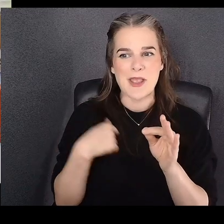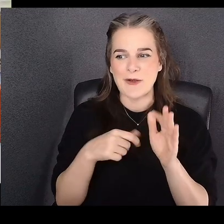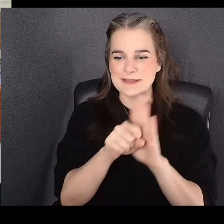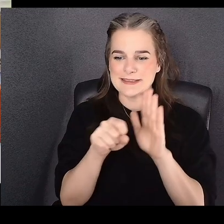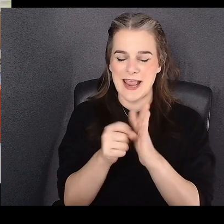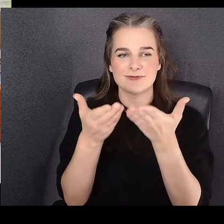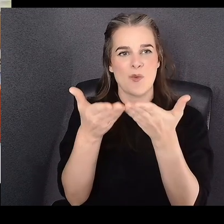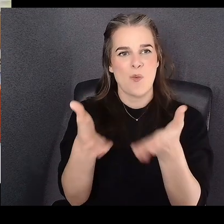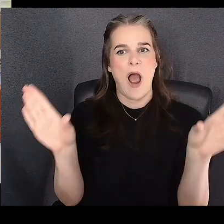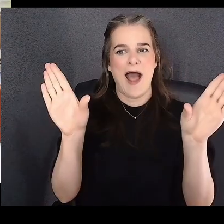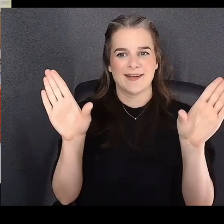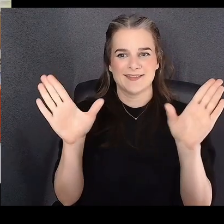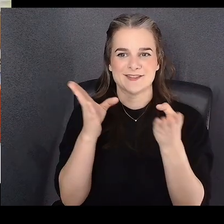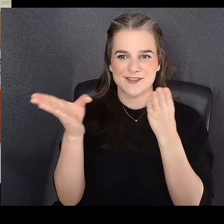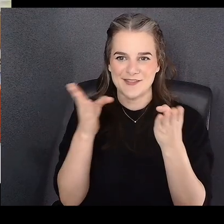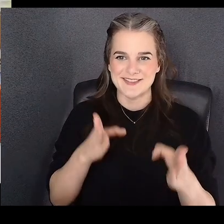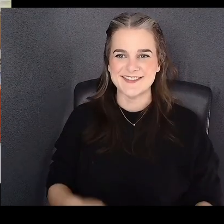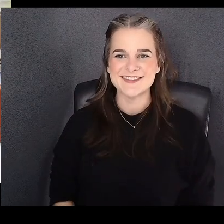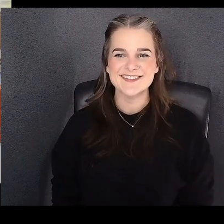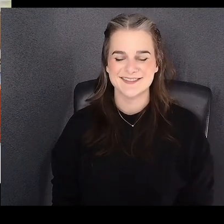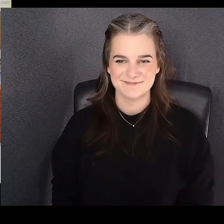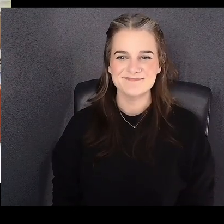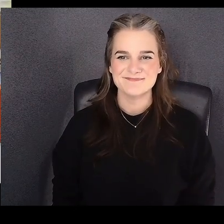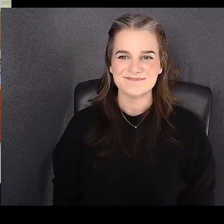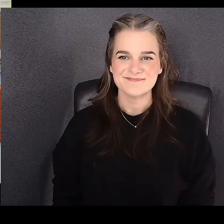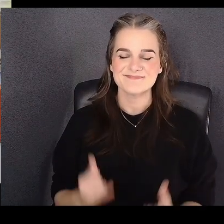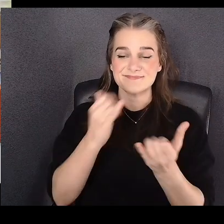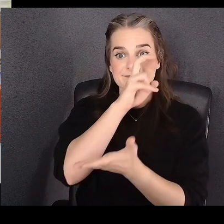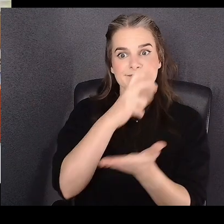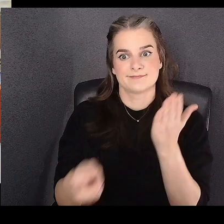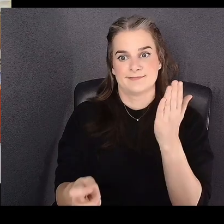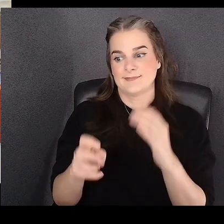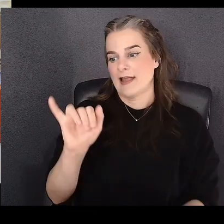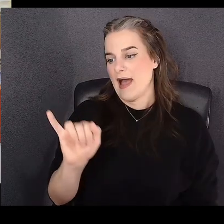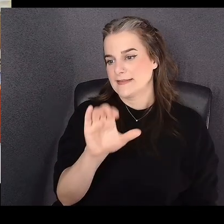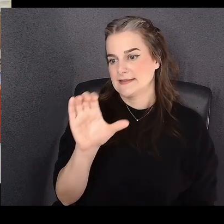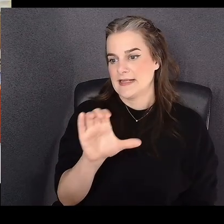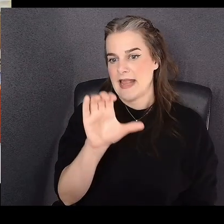So really diving into, again, ICS-- so the different services that we have here.